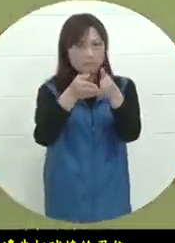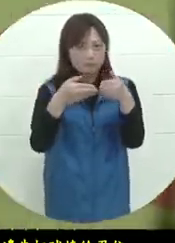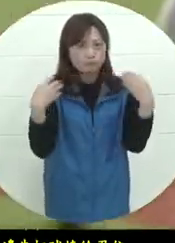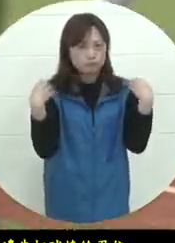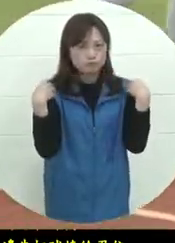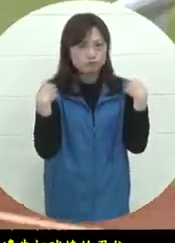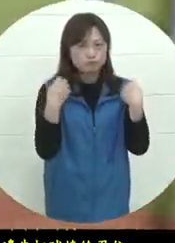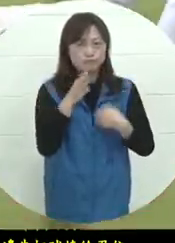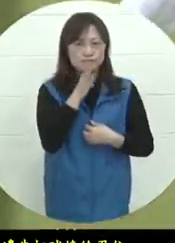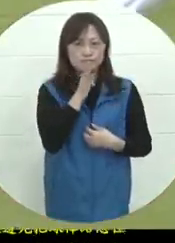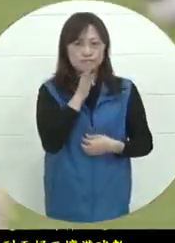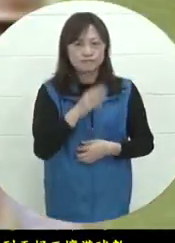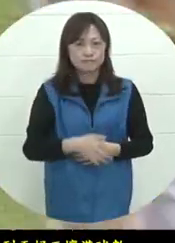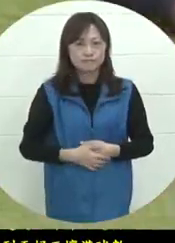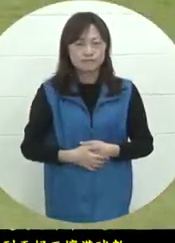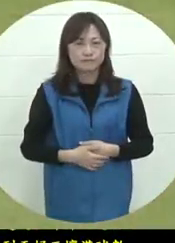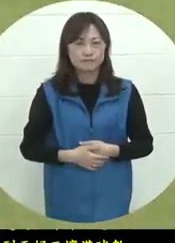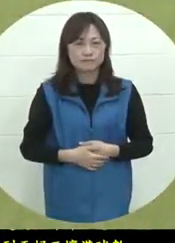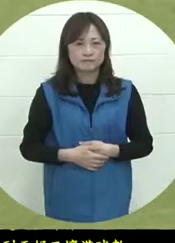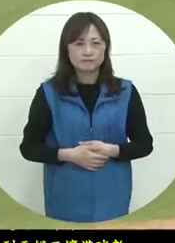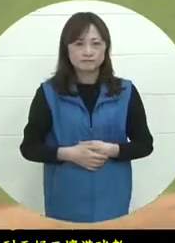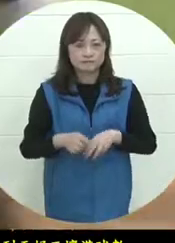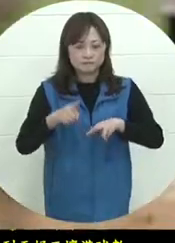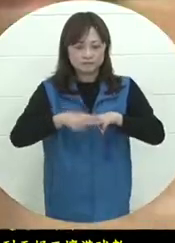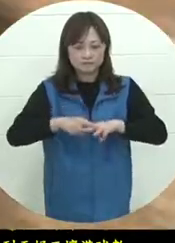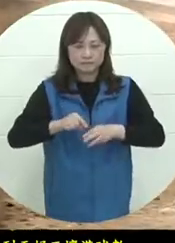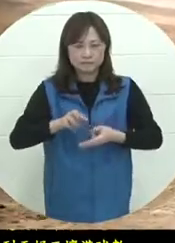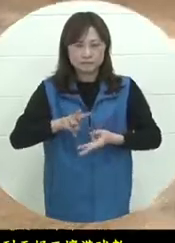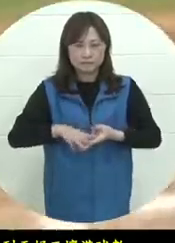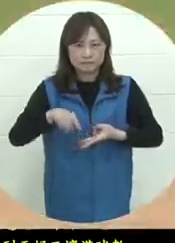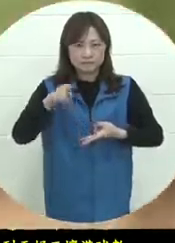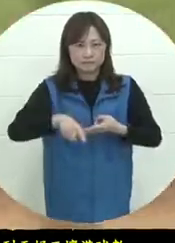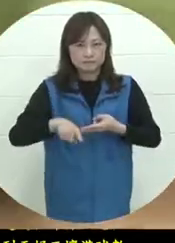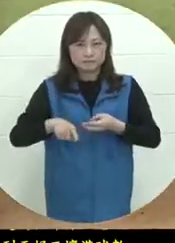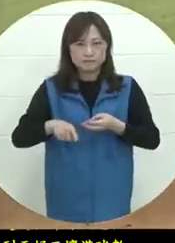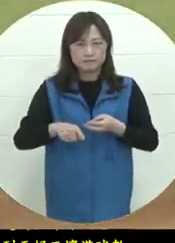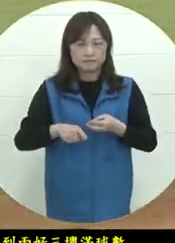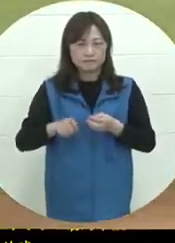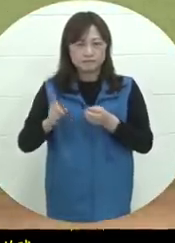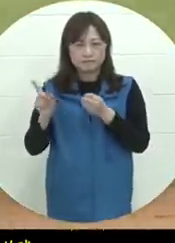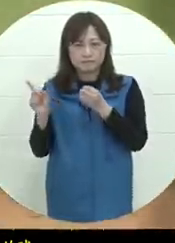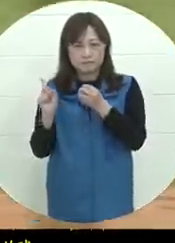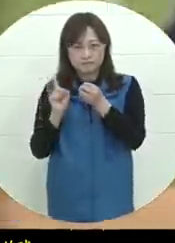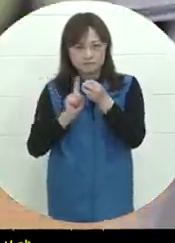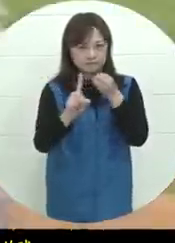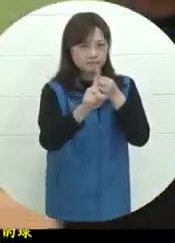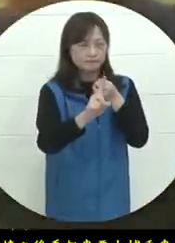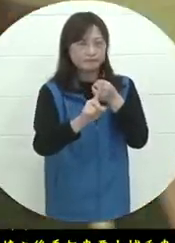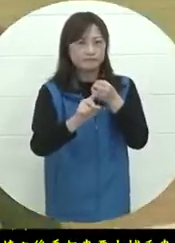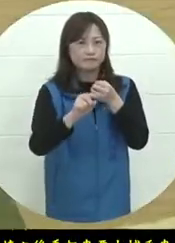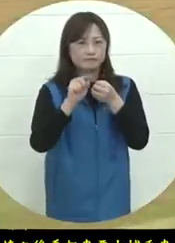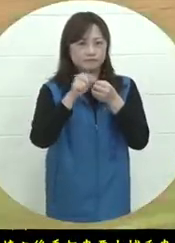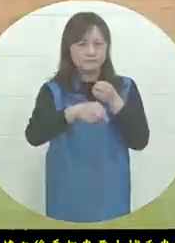the baseball directly behind home plate. Then he turned around and caught him steadily without any problem.